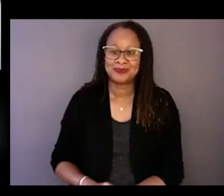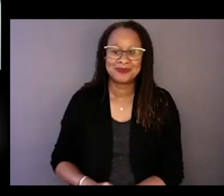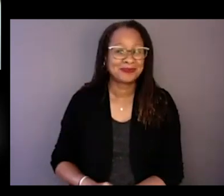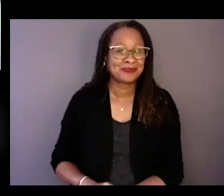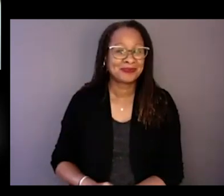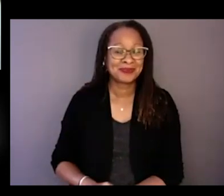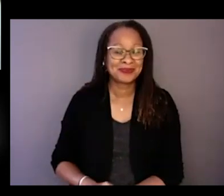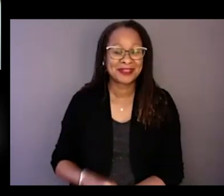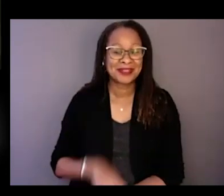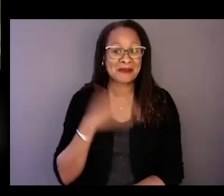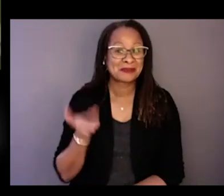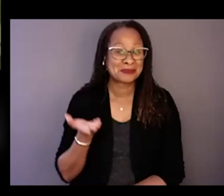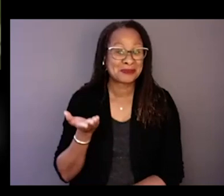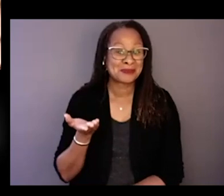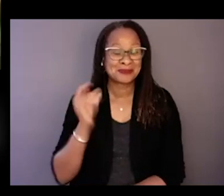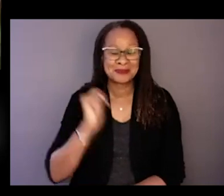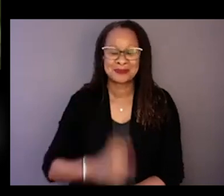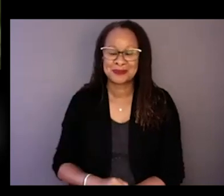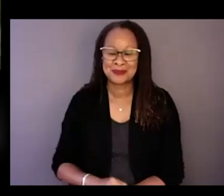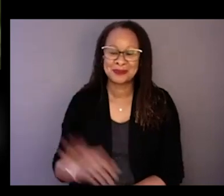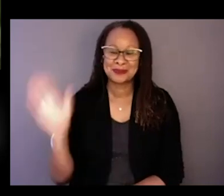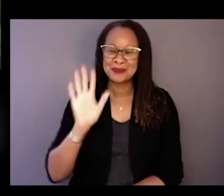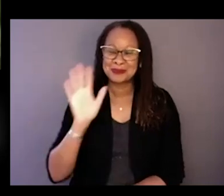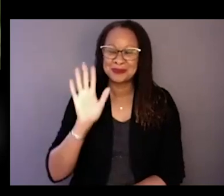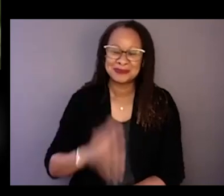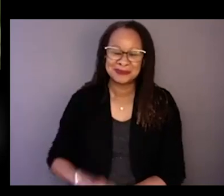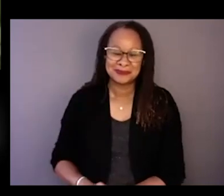She is there somewhere. Hi, good to see you. Welcome, welcome.